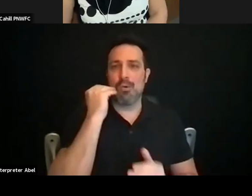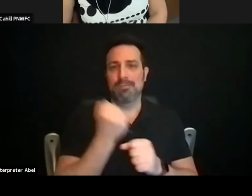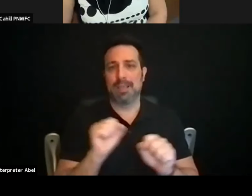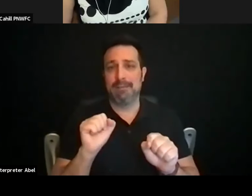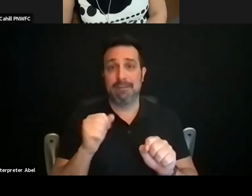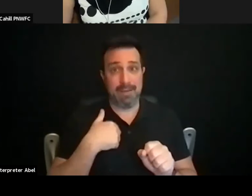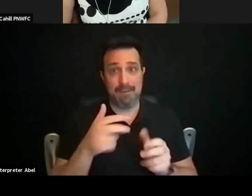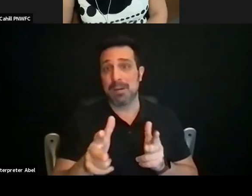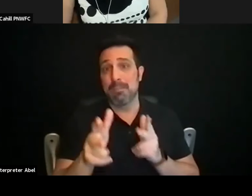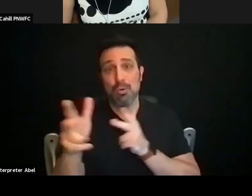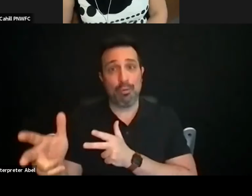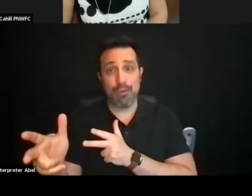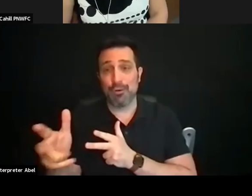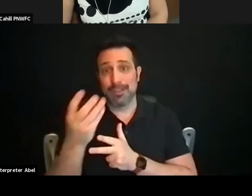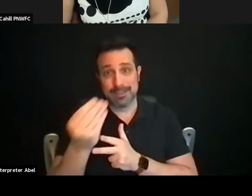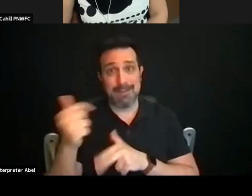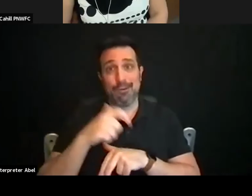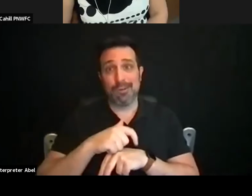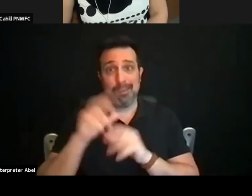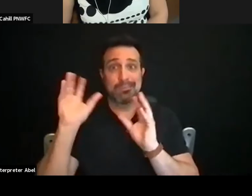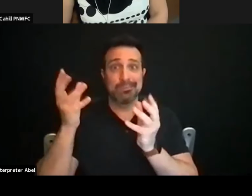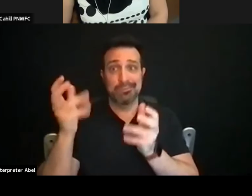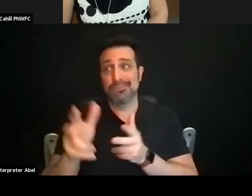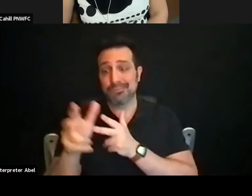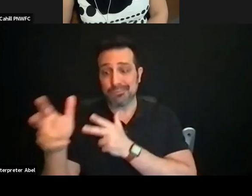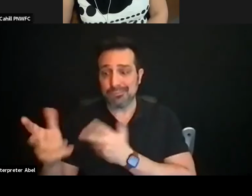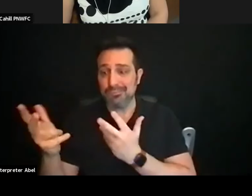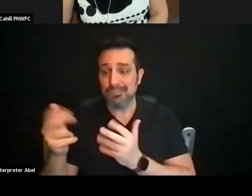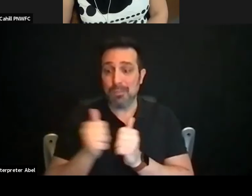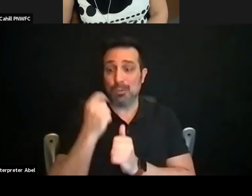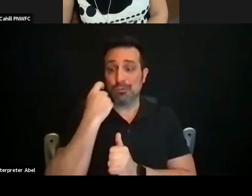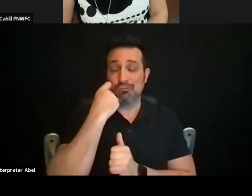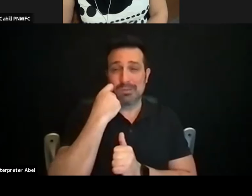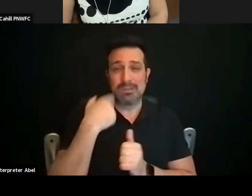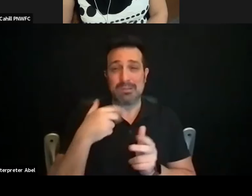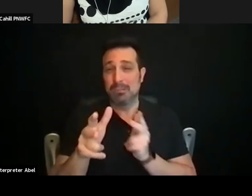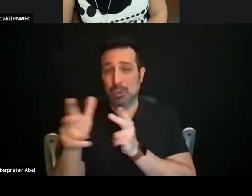to people about this type of work because my ultimate goal is